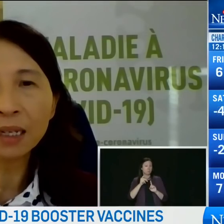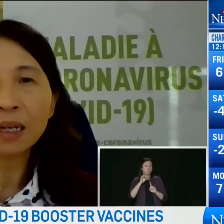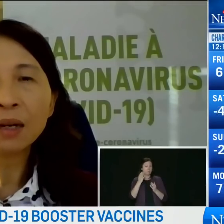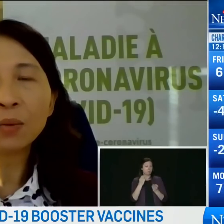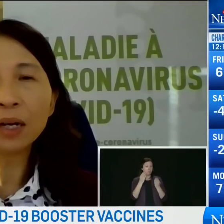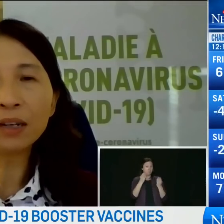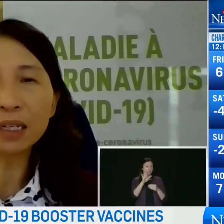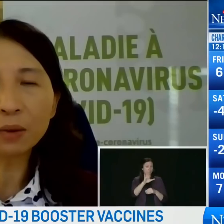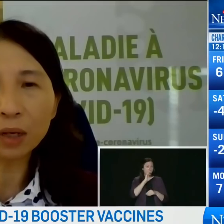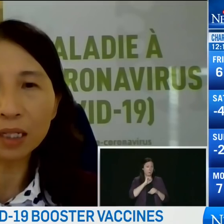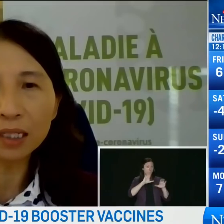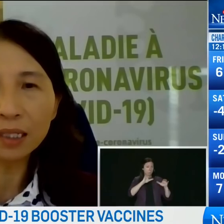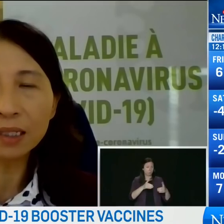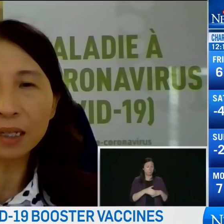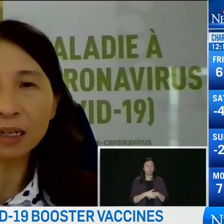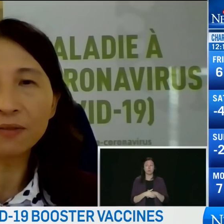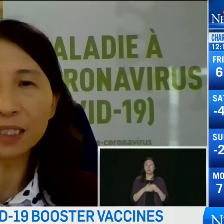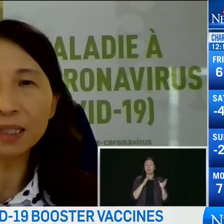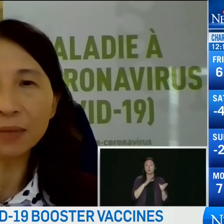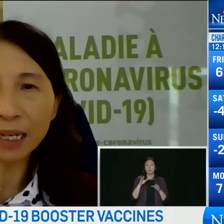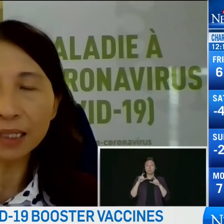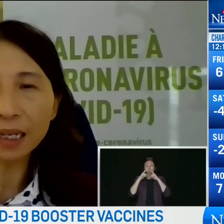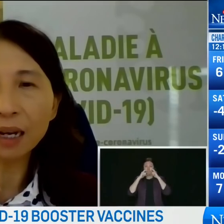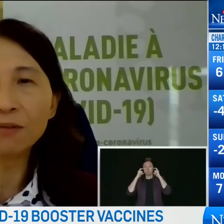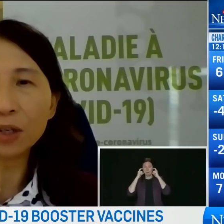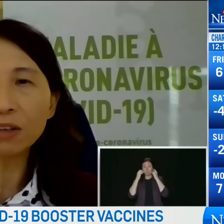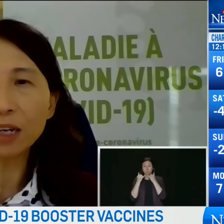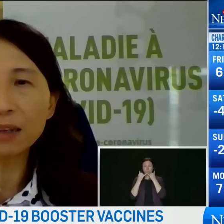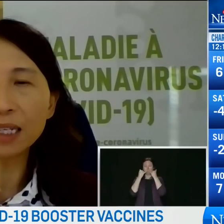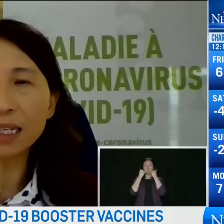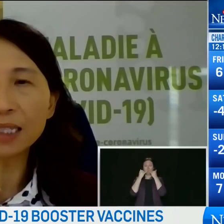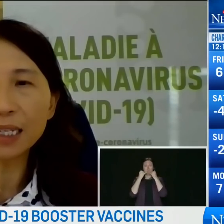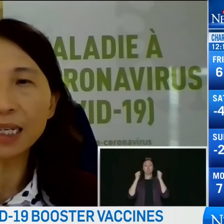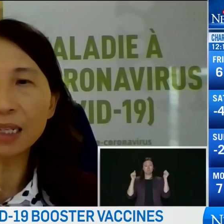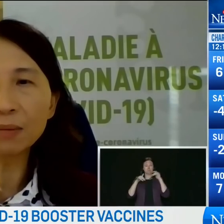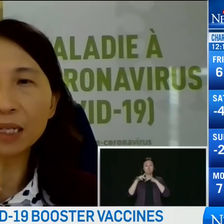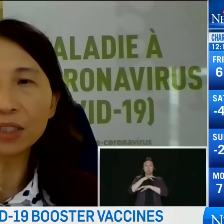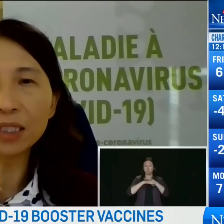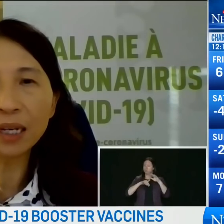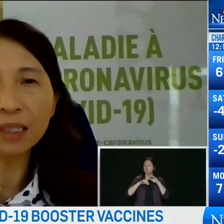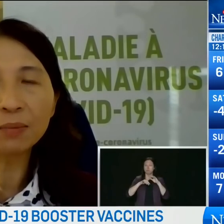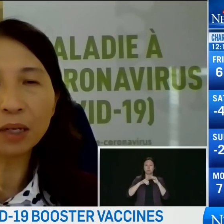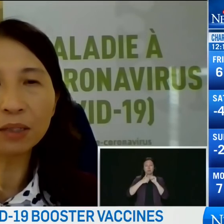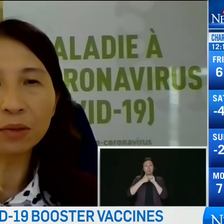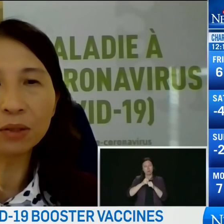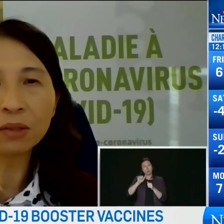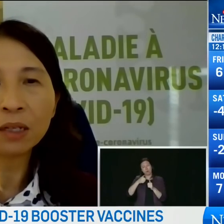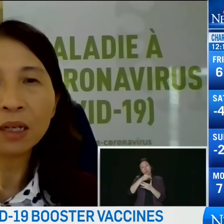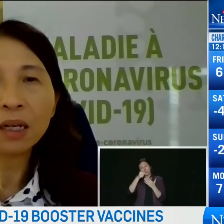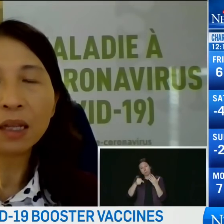COVID-19 PRIMARY VACCINE SERIES AND GETTING A BOOSTER SHOT DOSE